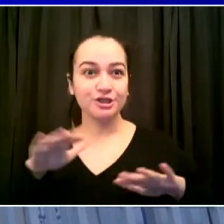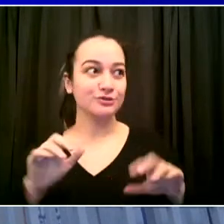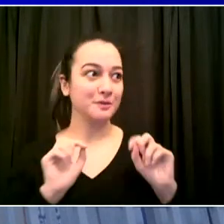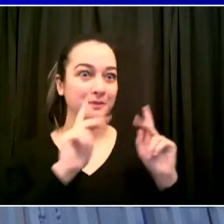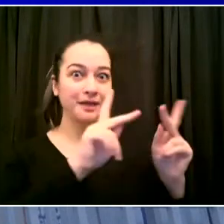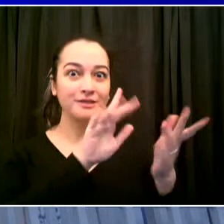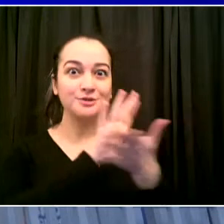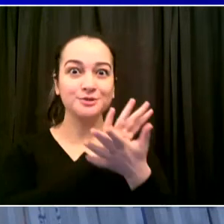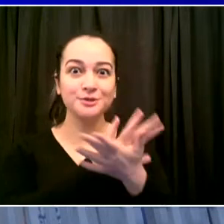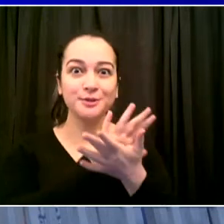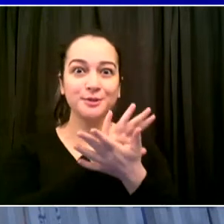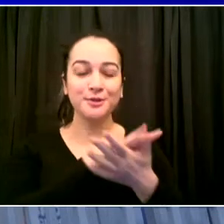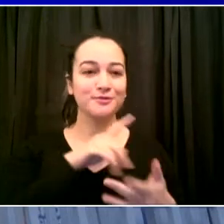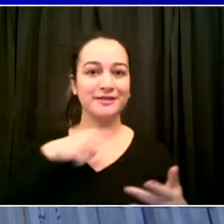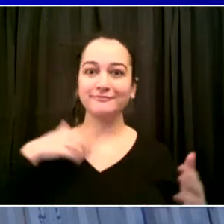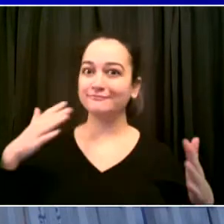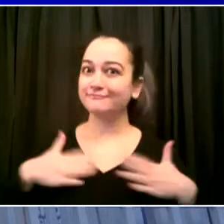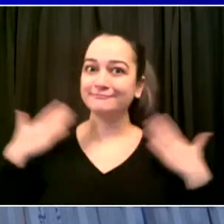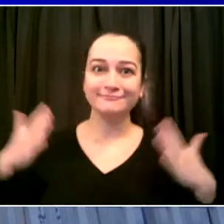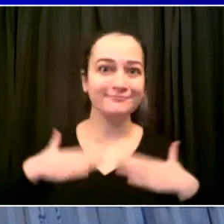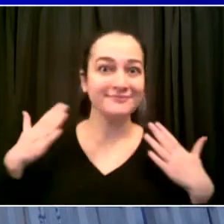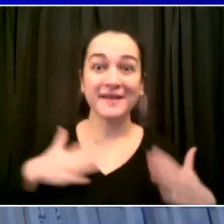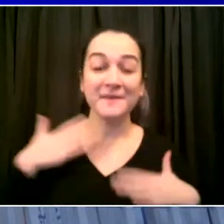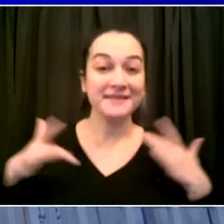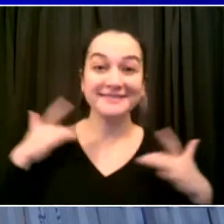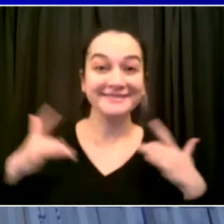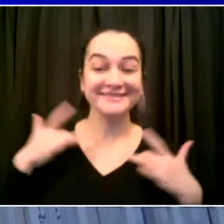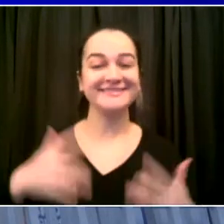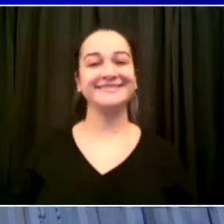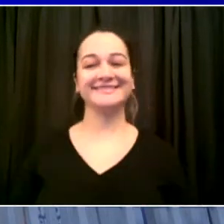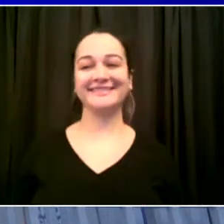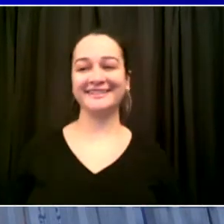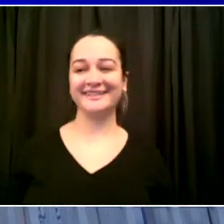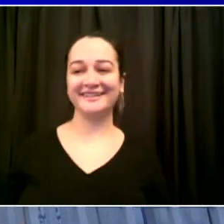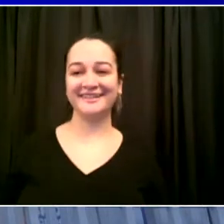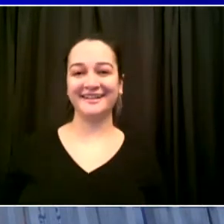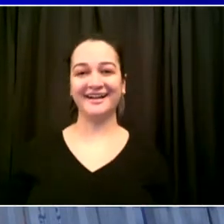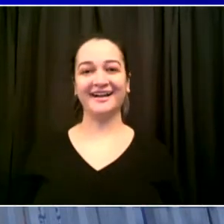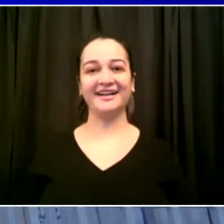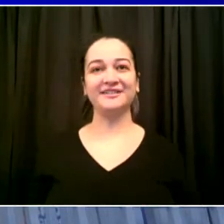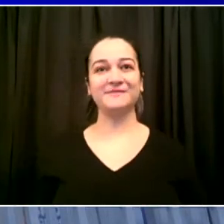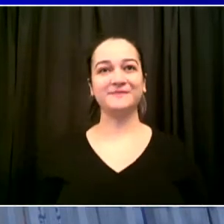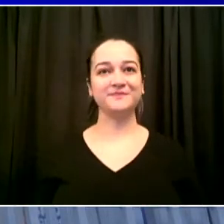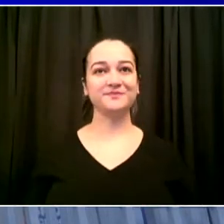KIDS COMING BACK TO SCHOOL, WHAT AN EXCITING MOMENT, SUCH GOOD ENERGY. EVERYONE IS SO